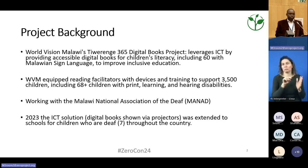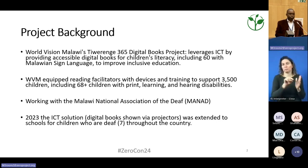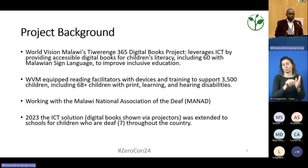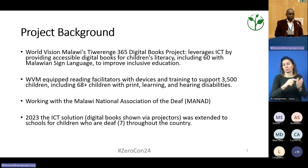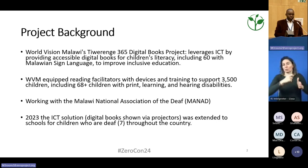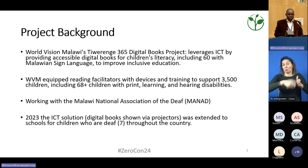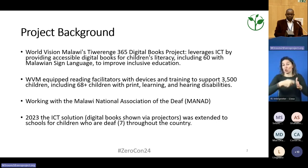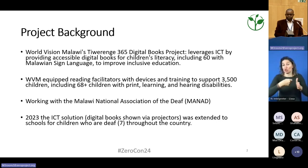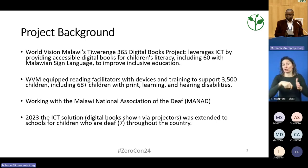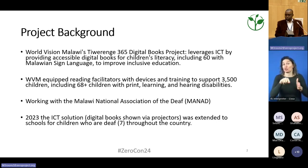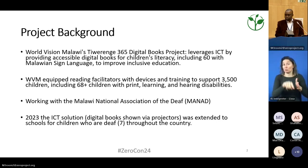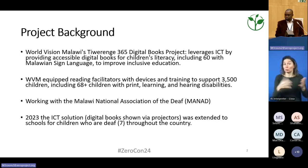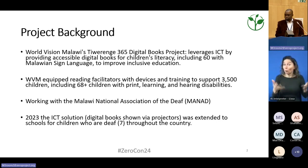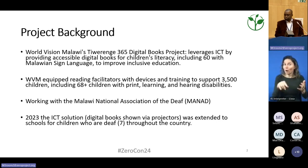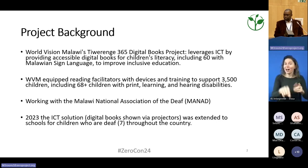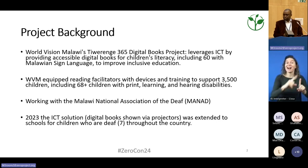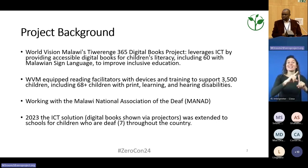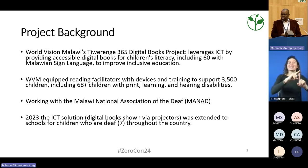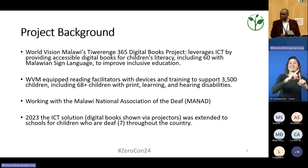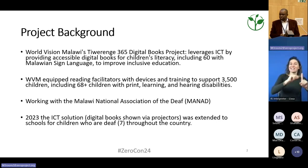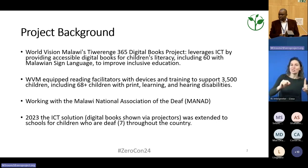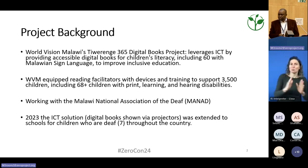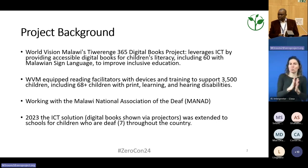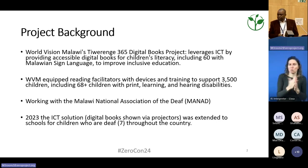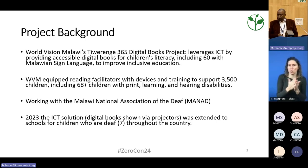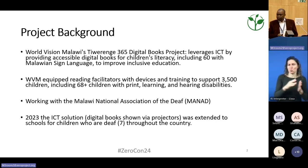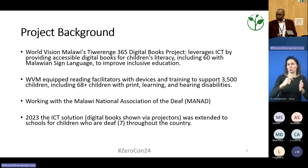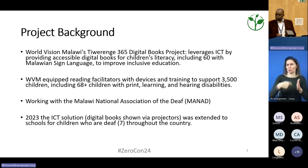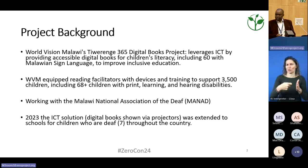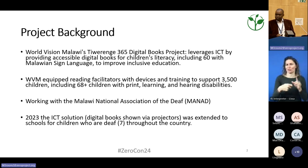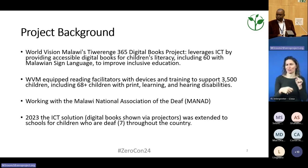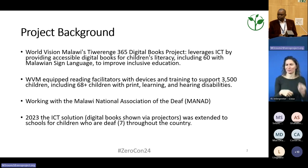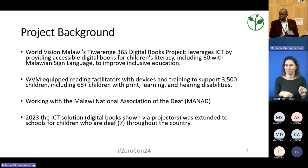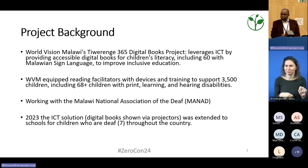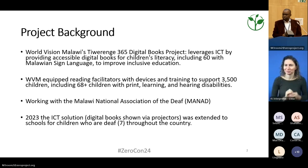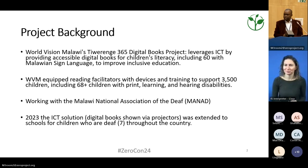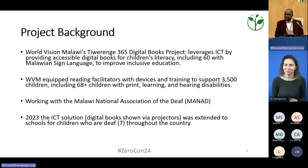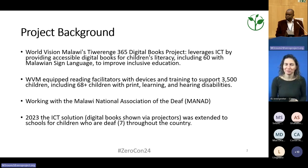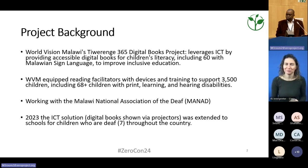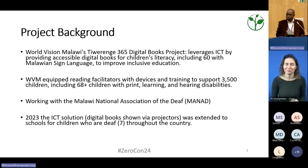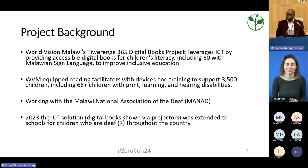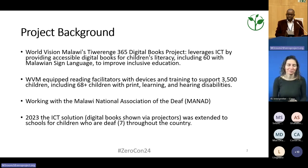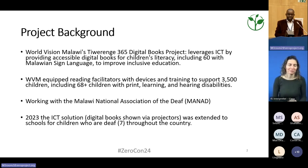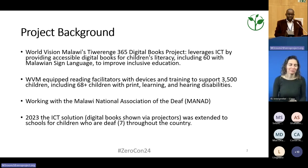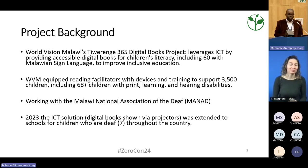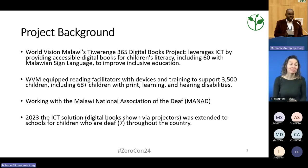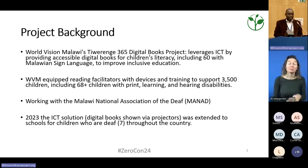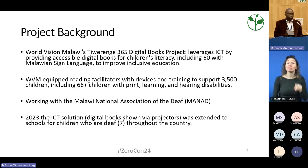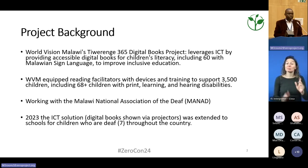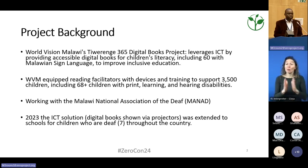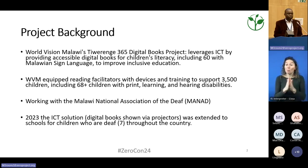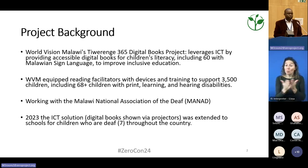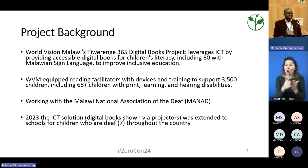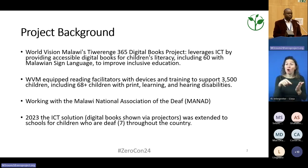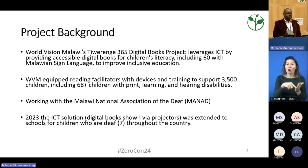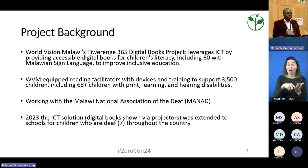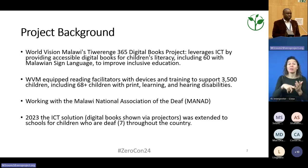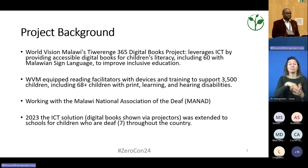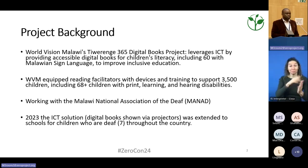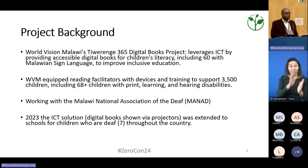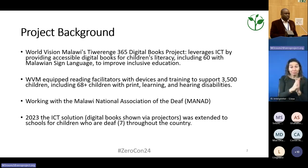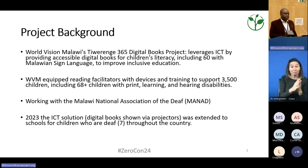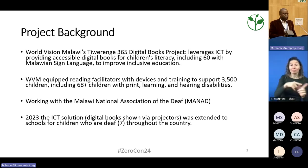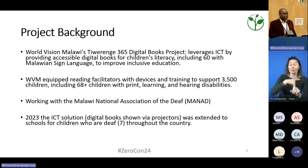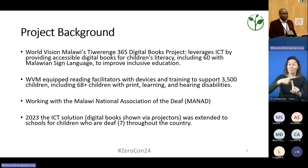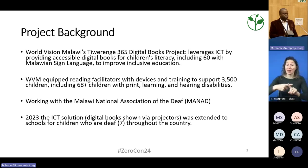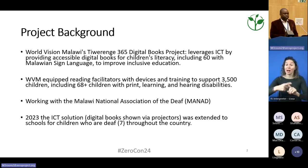digital book project. So this one, we have books in sign language, and working with an organisation